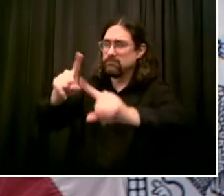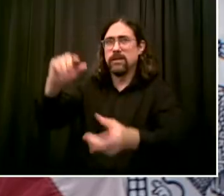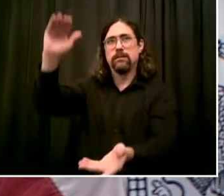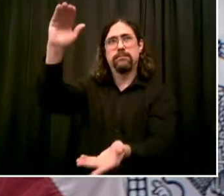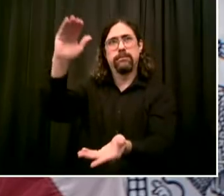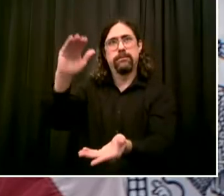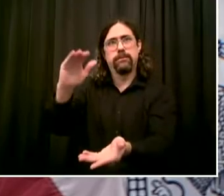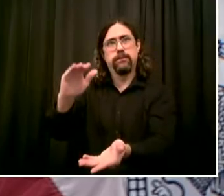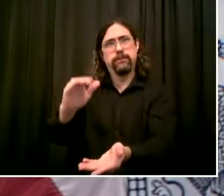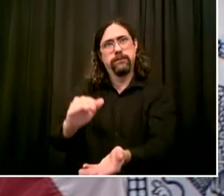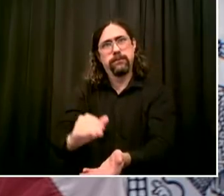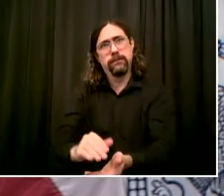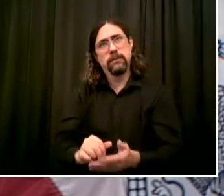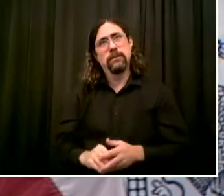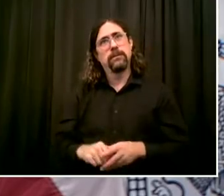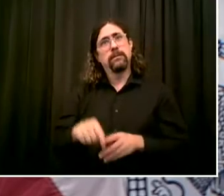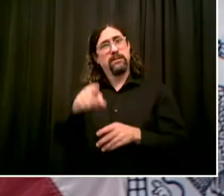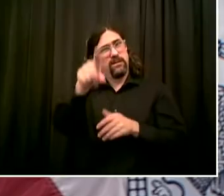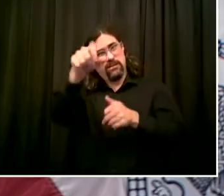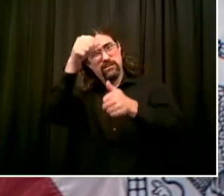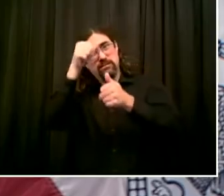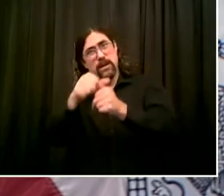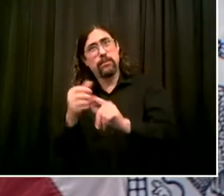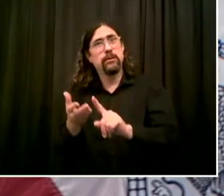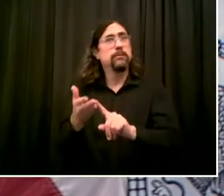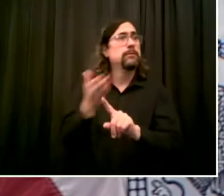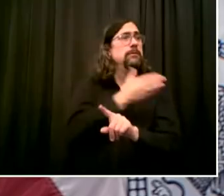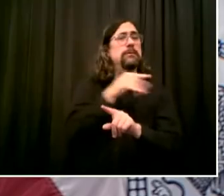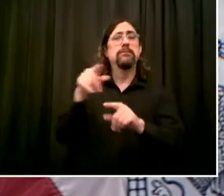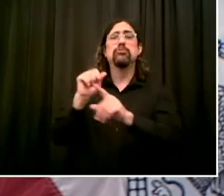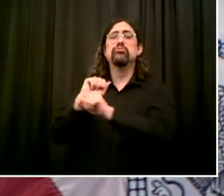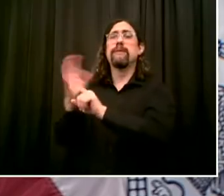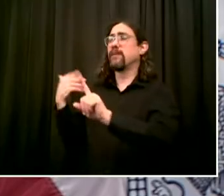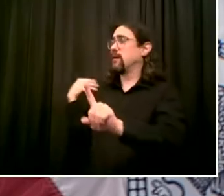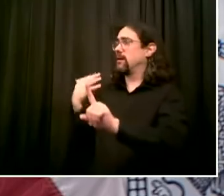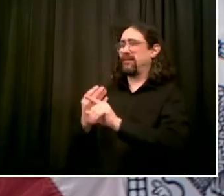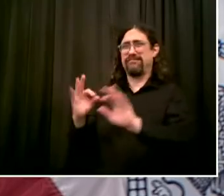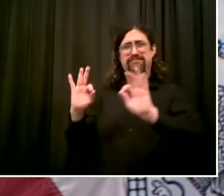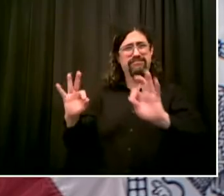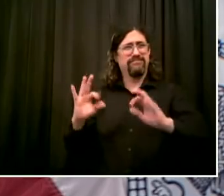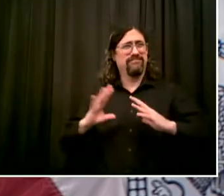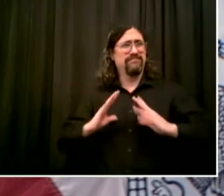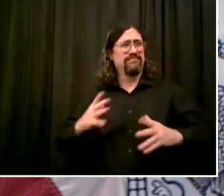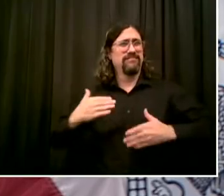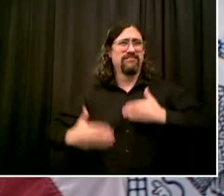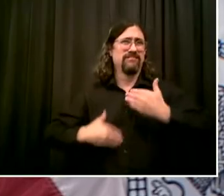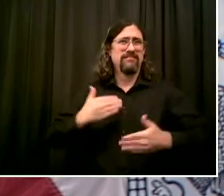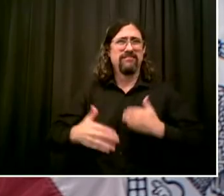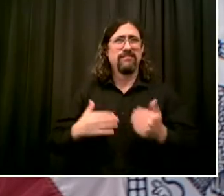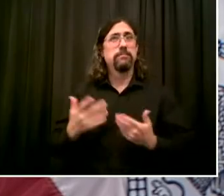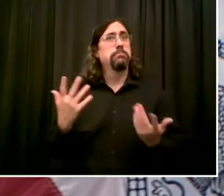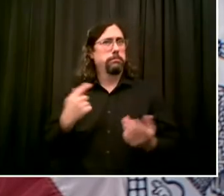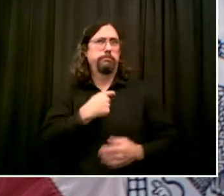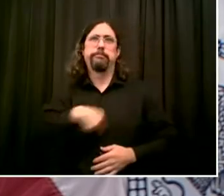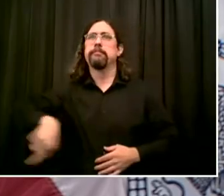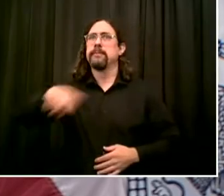ILTE L WREACH THIS HORRIBLE SITUATION IN RECENT MONTHS . NONETHELS ESWE AROIE GNG TO BEAT IT BACK